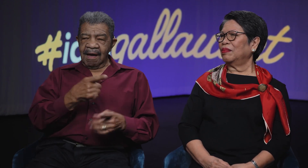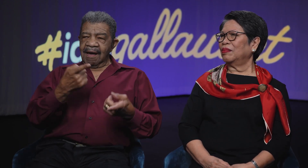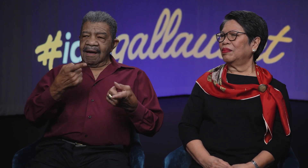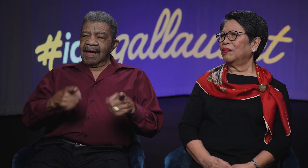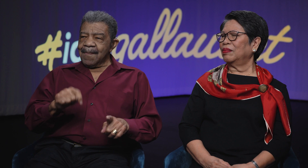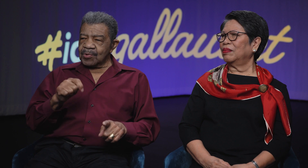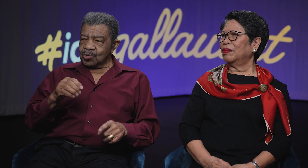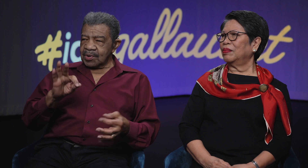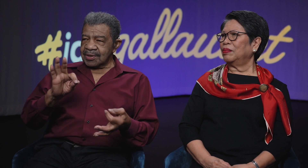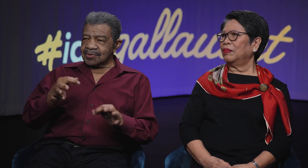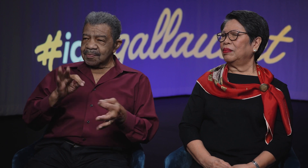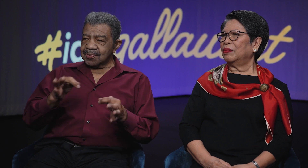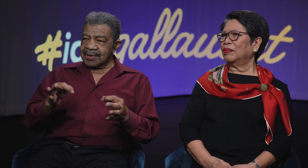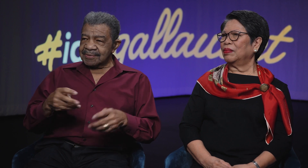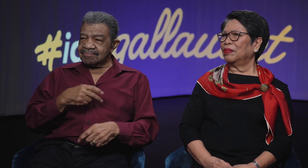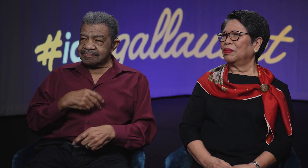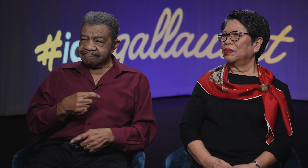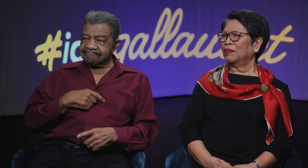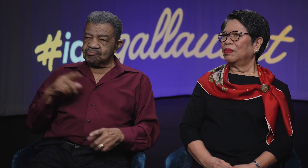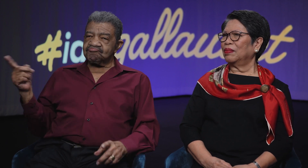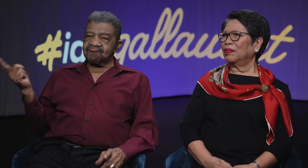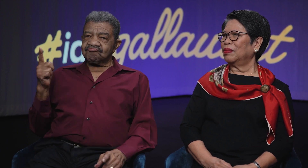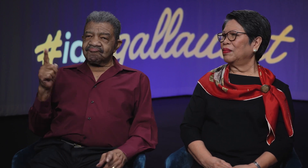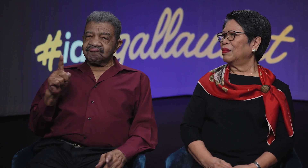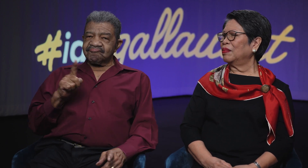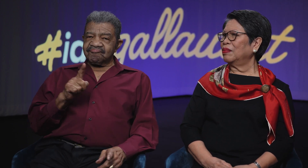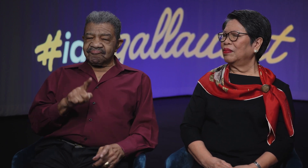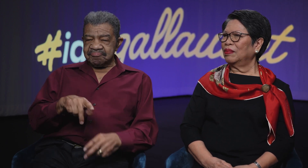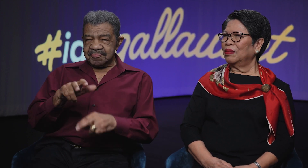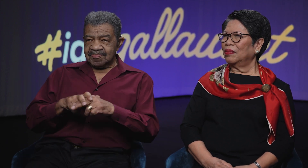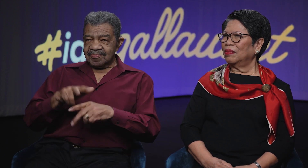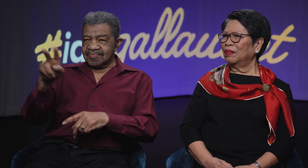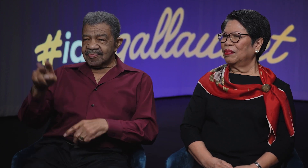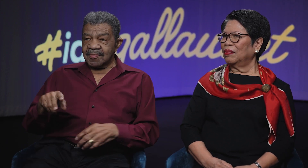Mencie happened to be interpreting at the time, and I walked in and sat down.